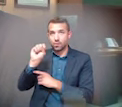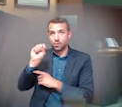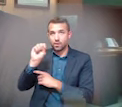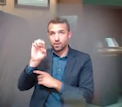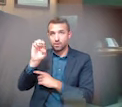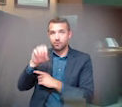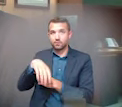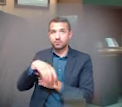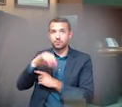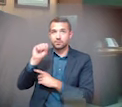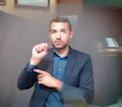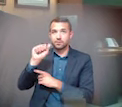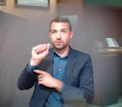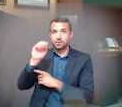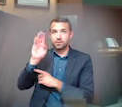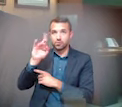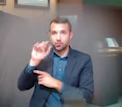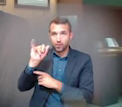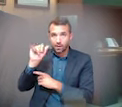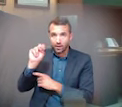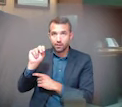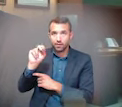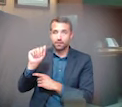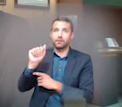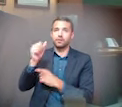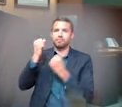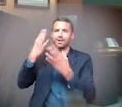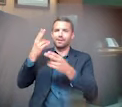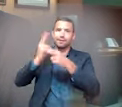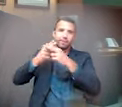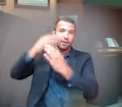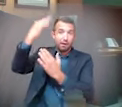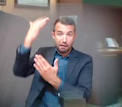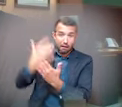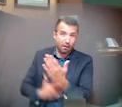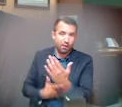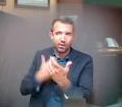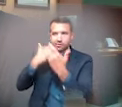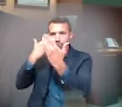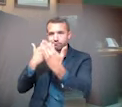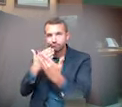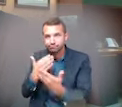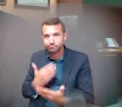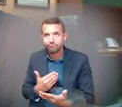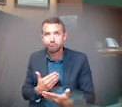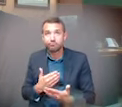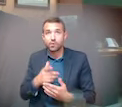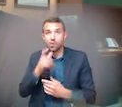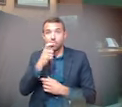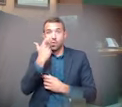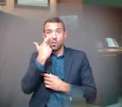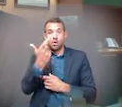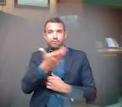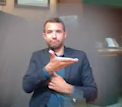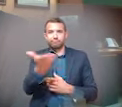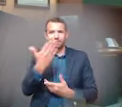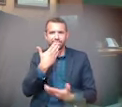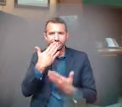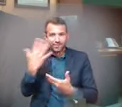and Sabrina Lynn Motley for their production, promotion, and administration efforts. Thank you to our viewers for participating today.